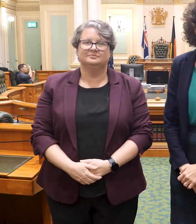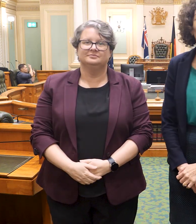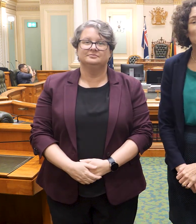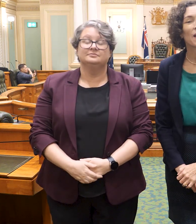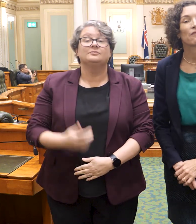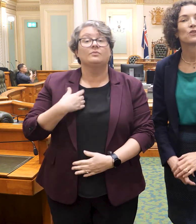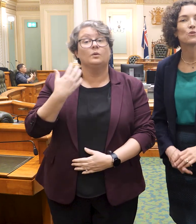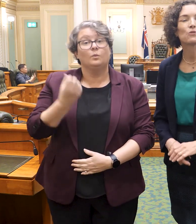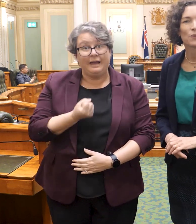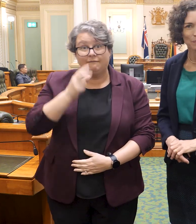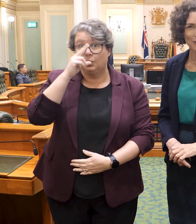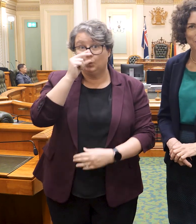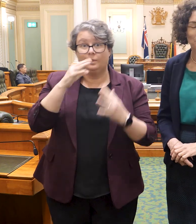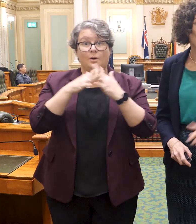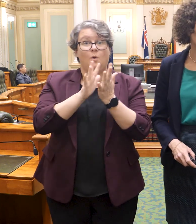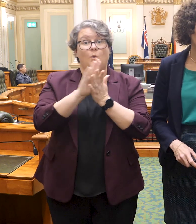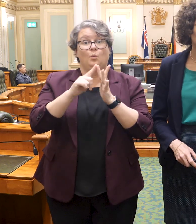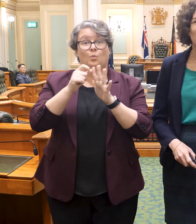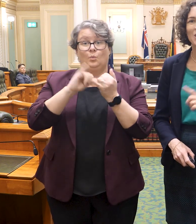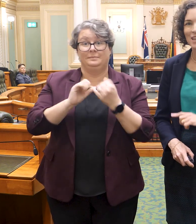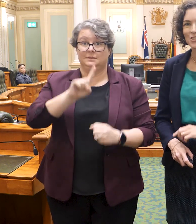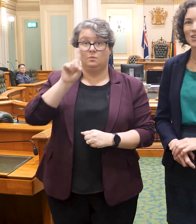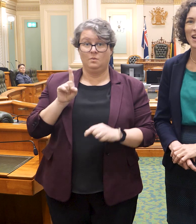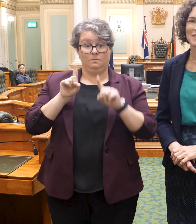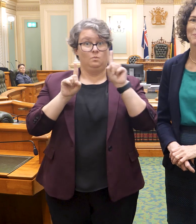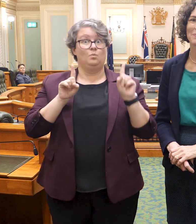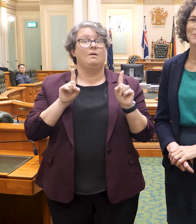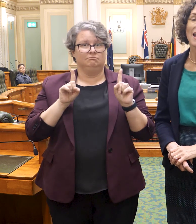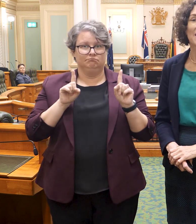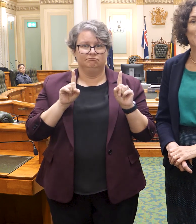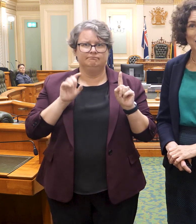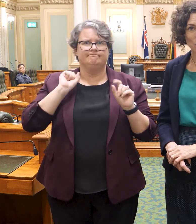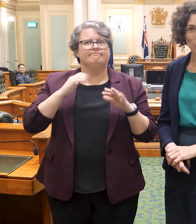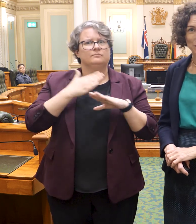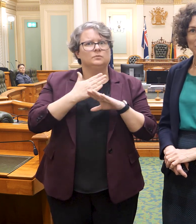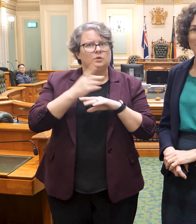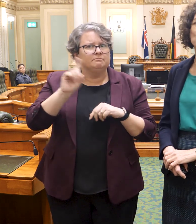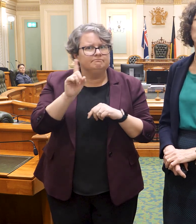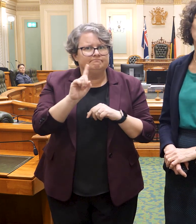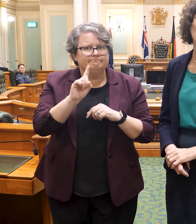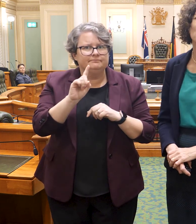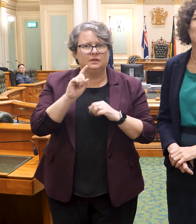We also have Youth Whips, one on each side, and their job is to report the